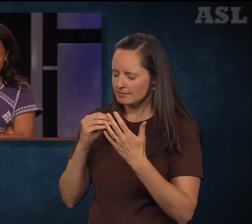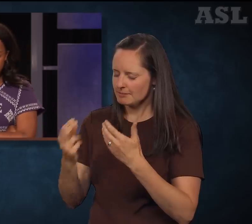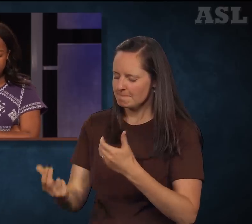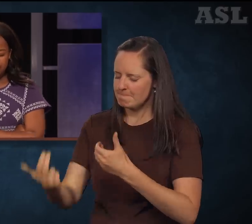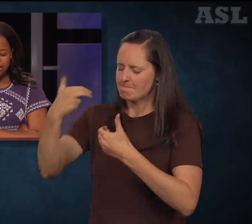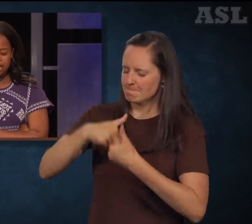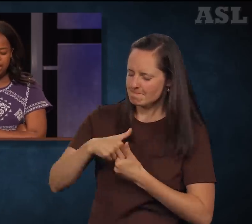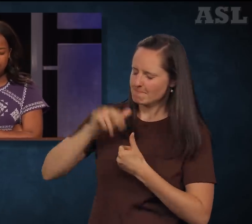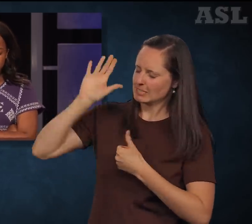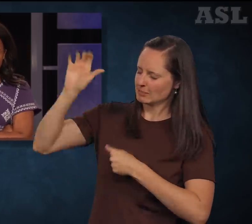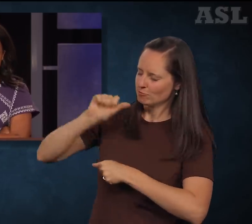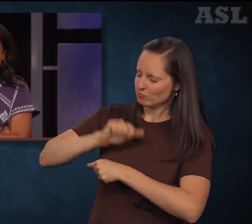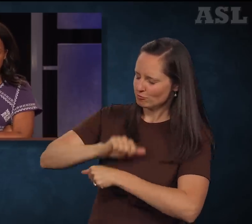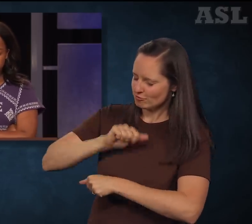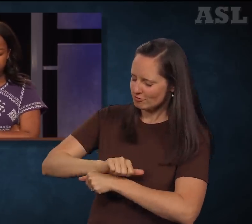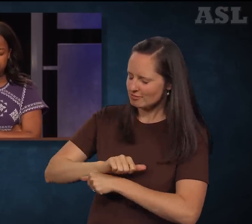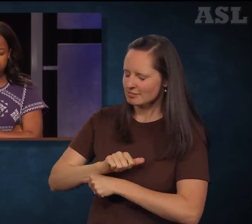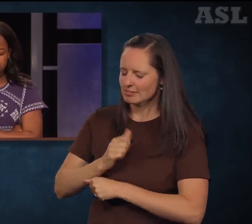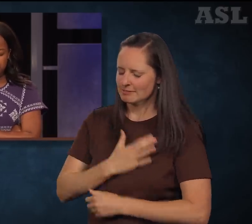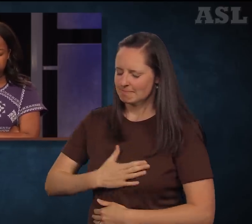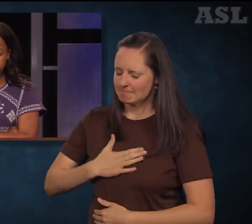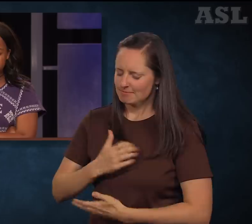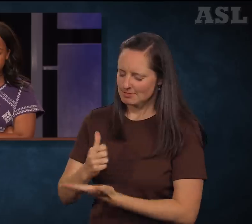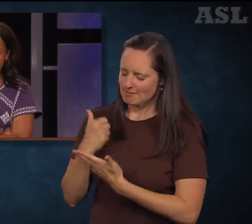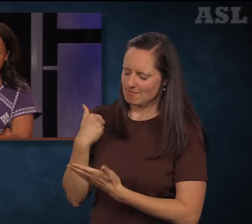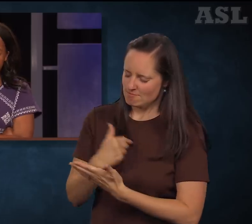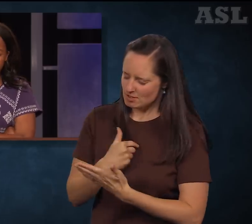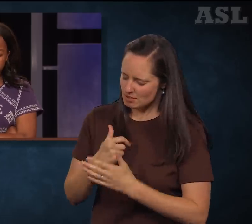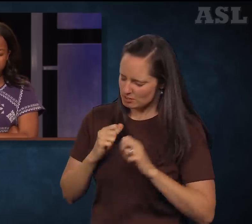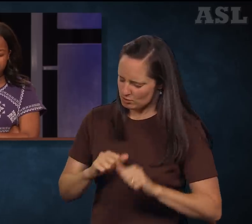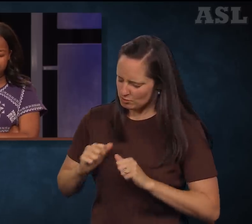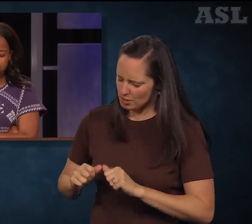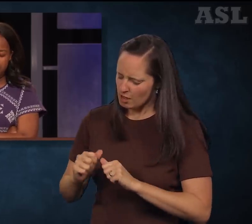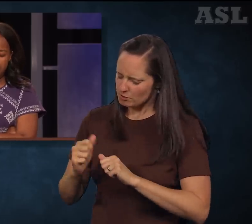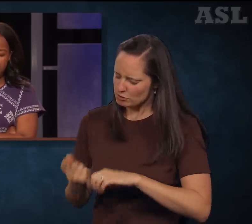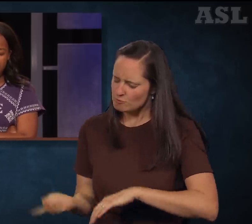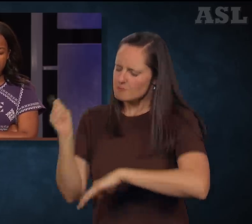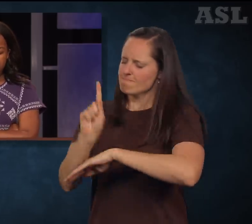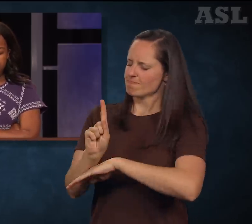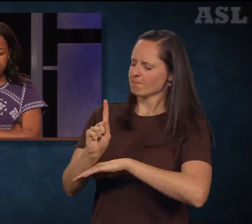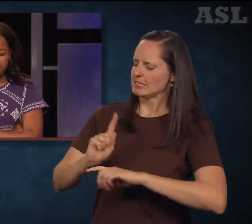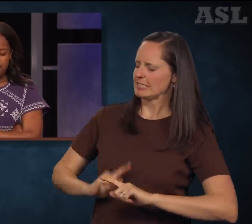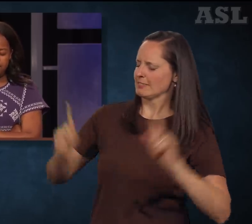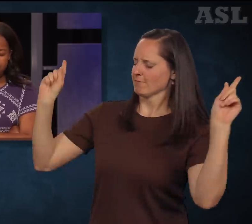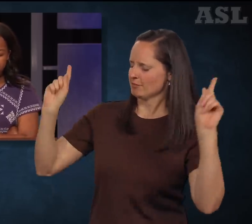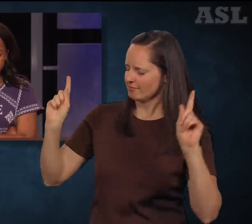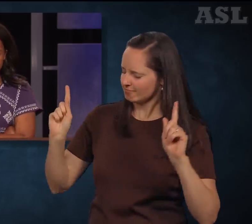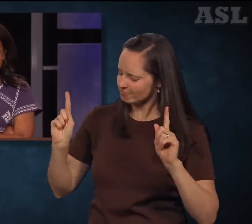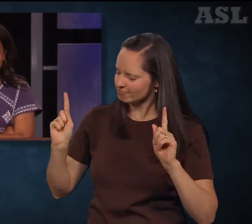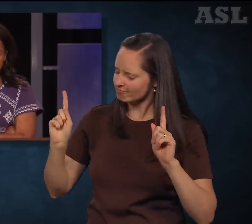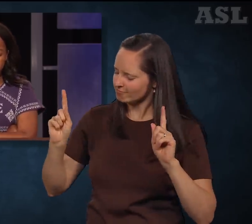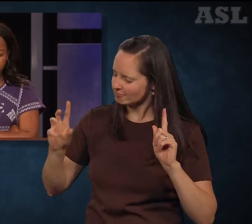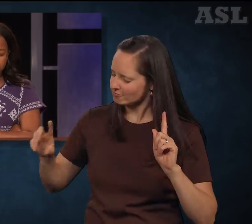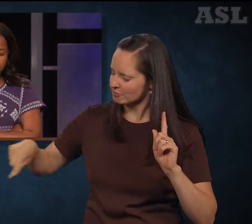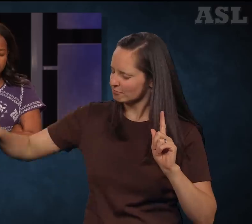TAUGHT US ABOUT LEARNING TO ENLIST IN THE WORK.